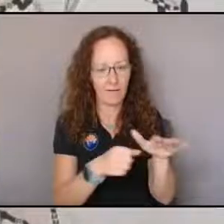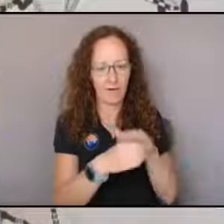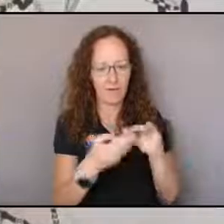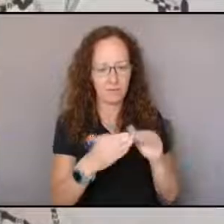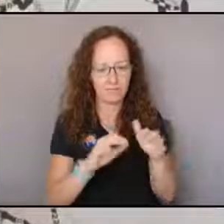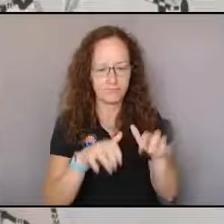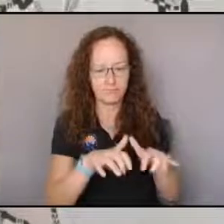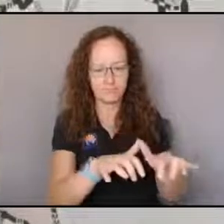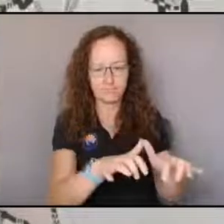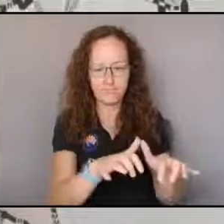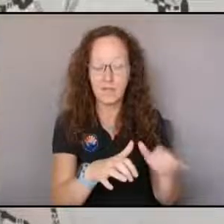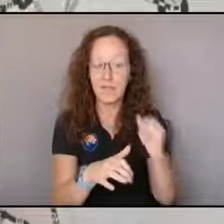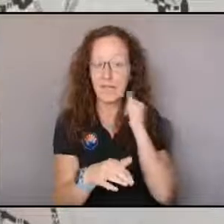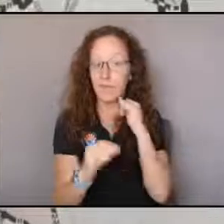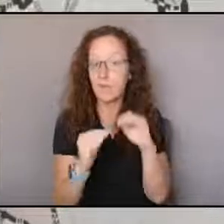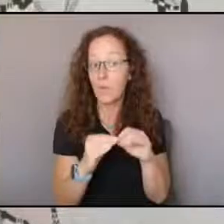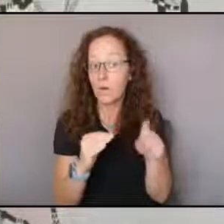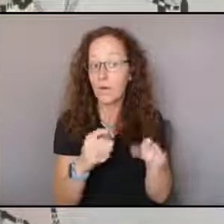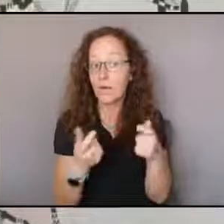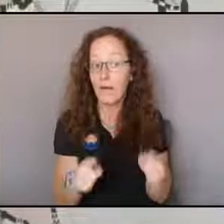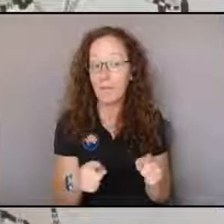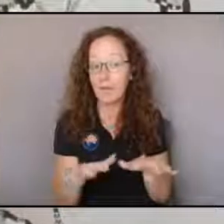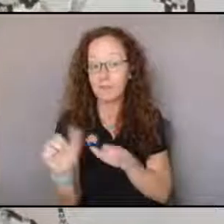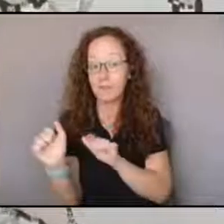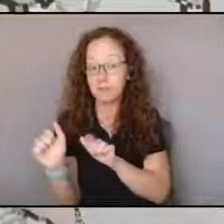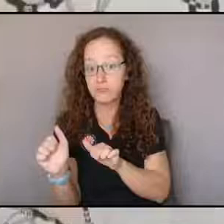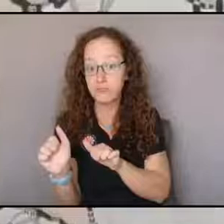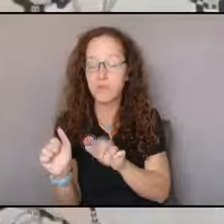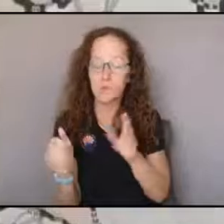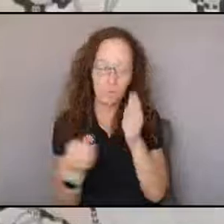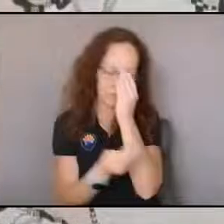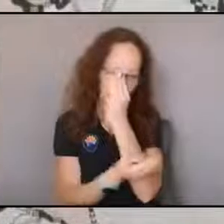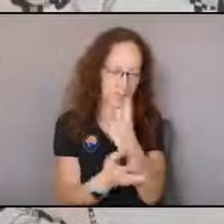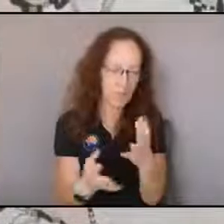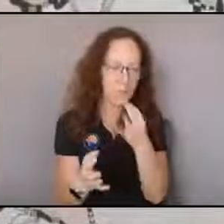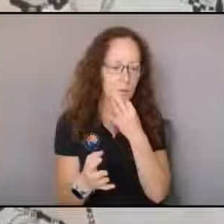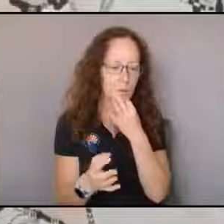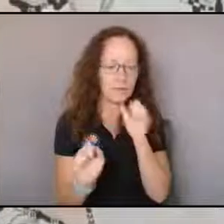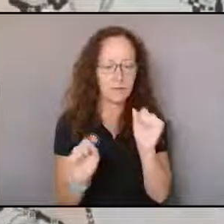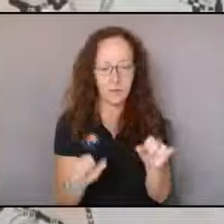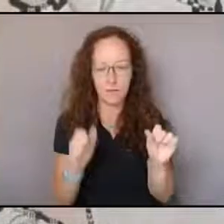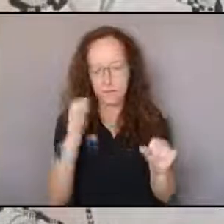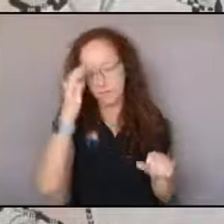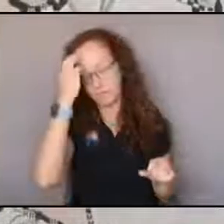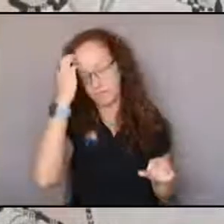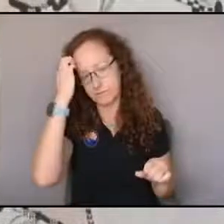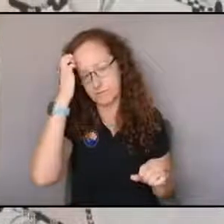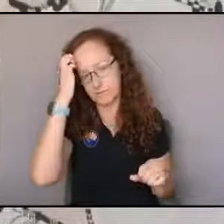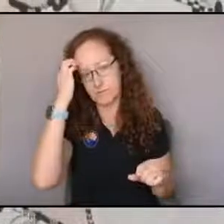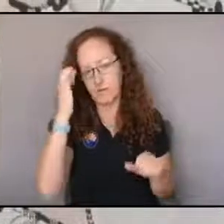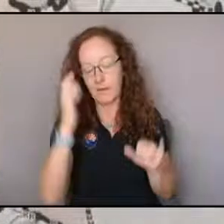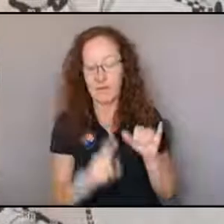AND IF MORE NEEDS TO HAPPEN, WE'LL DEFINITELY LET PEOPLE KNOW AND AS SOON AS WE KNOW. BUT THAT'S REALLY -- THAT CALF CANYON SUBDIVISION IS